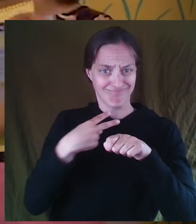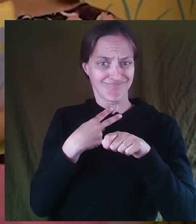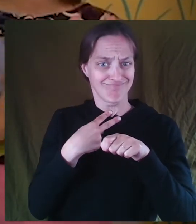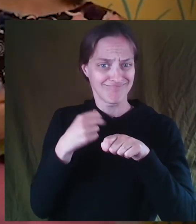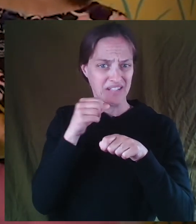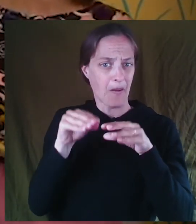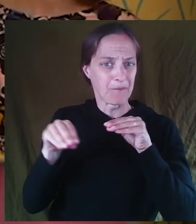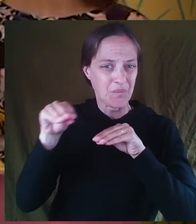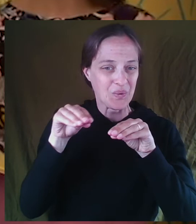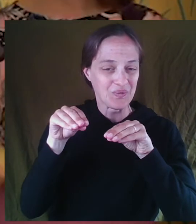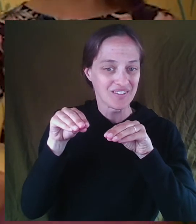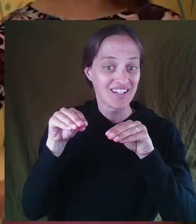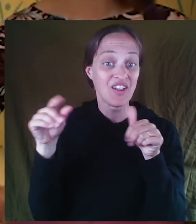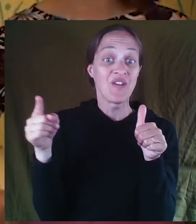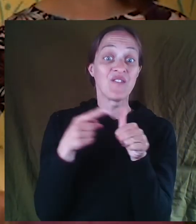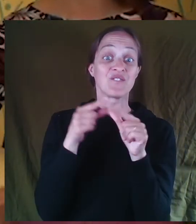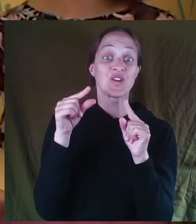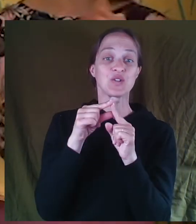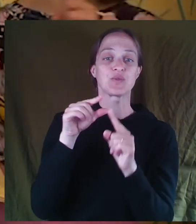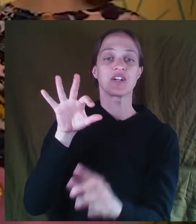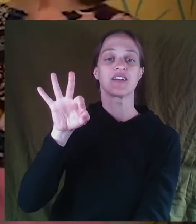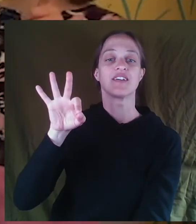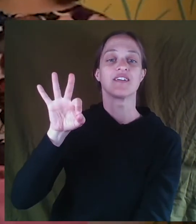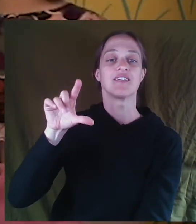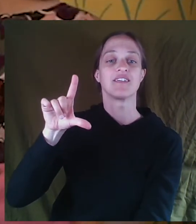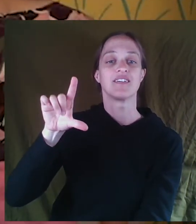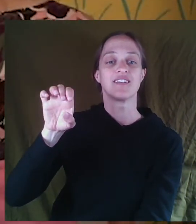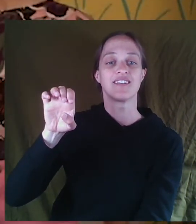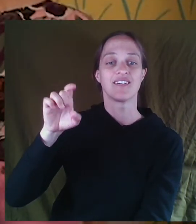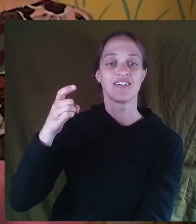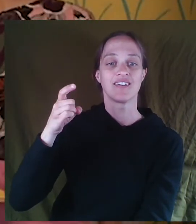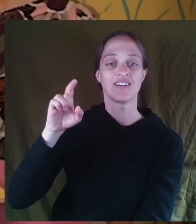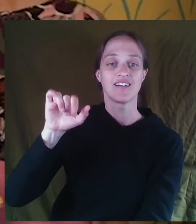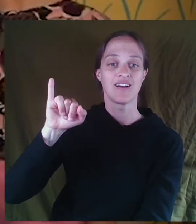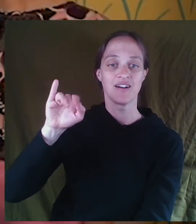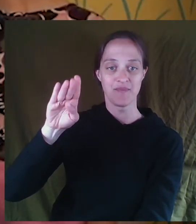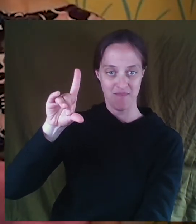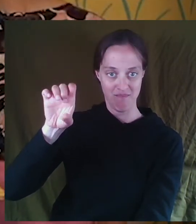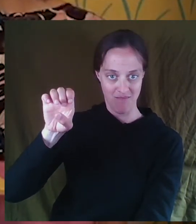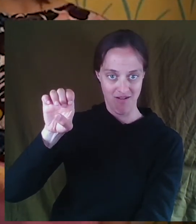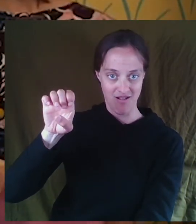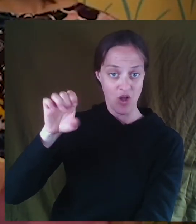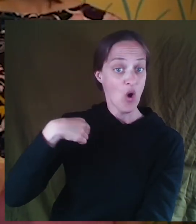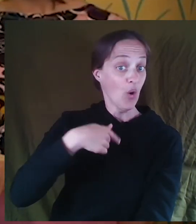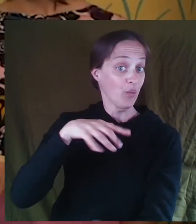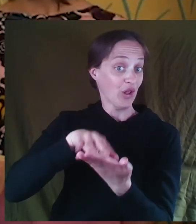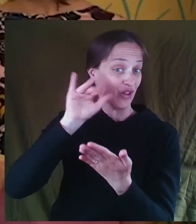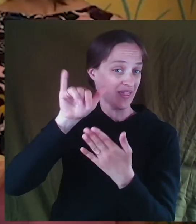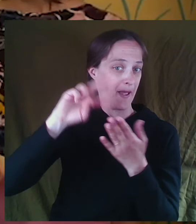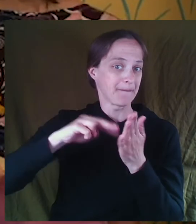it doesn't really go anywhere. Our first word today was flexible and what we learned about the word flexible